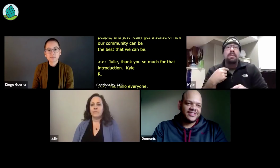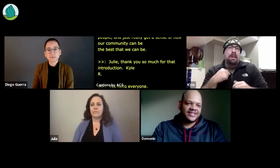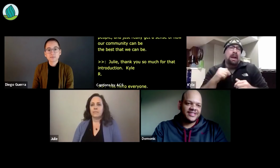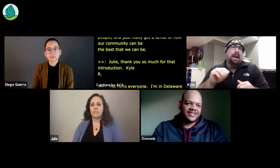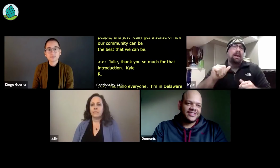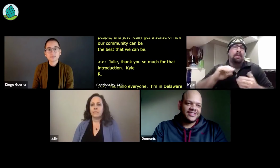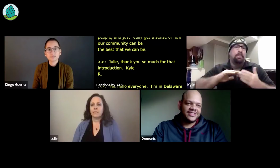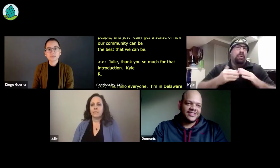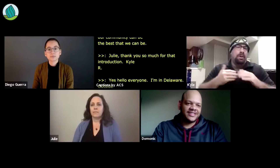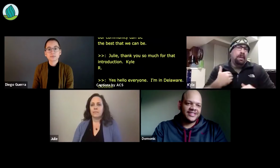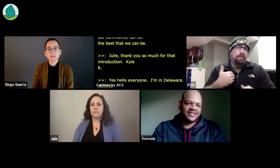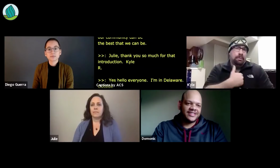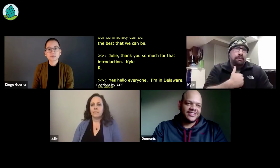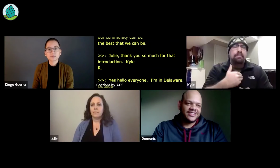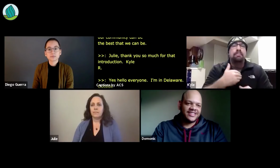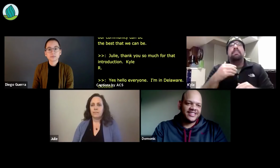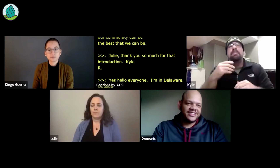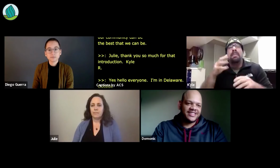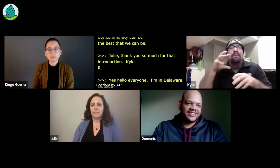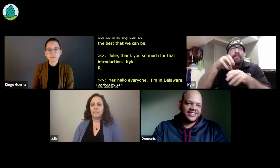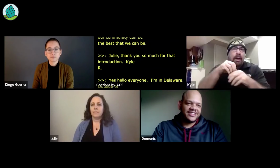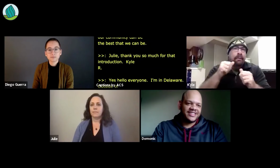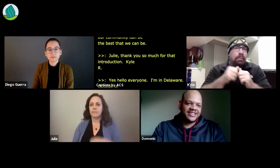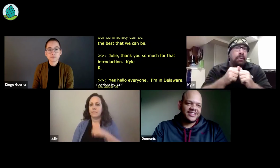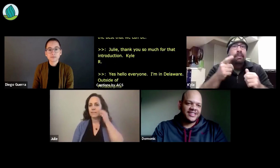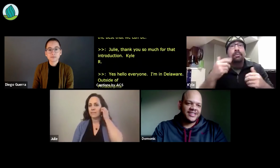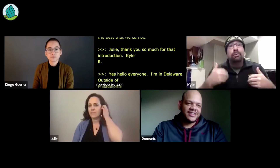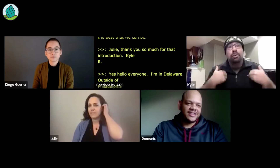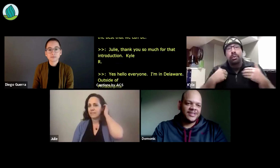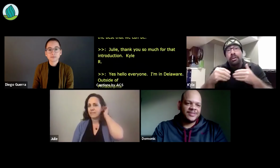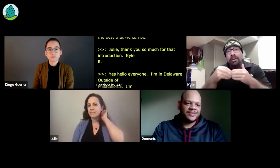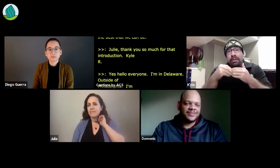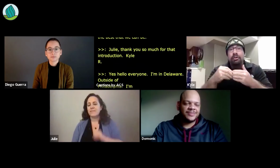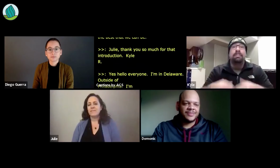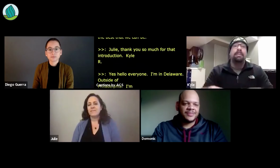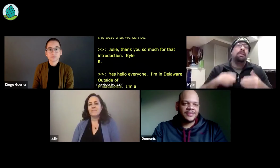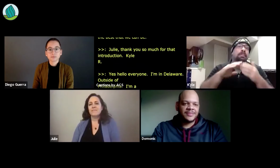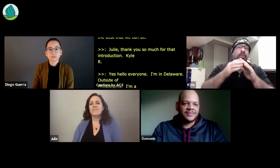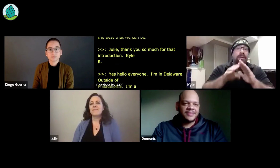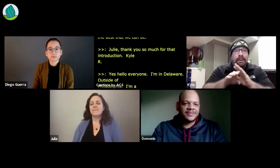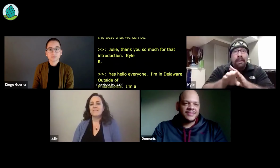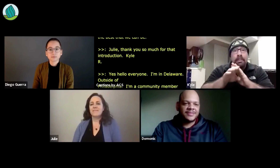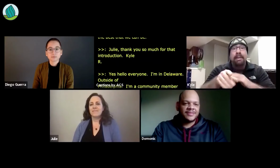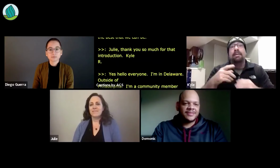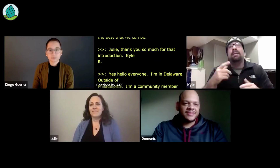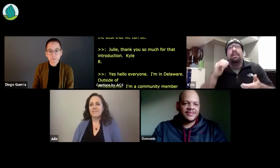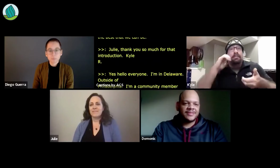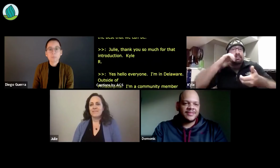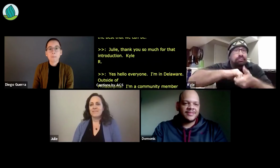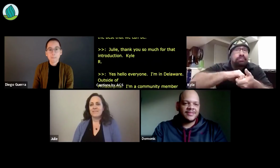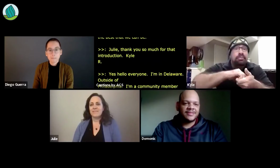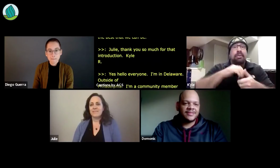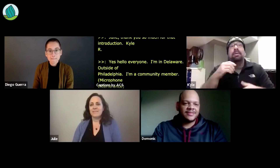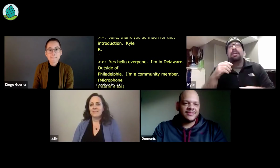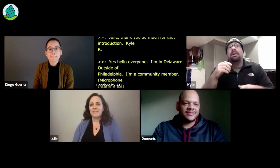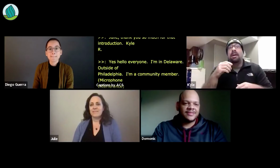I'm a community member involved with youth leadership, community development, and partnerships